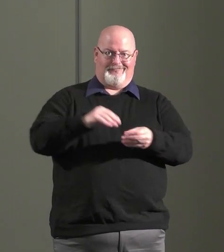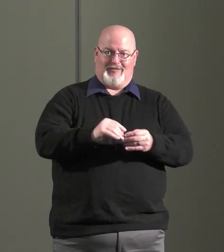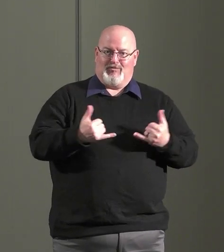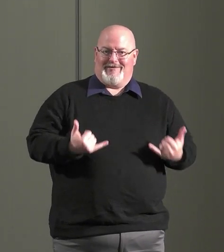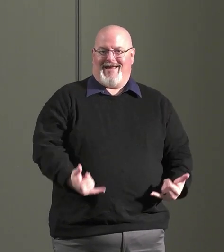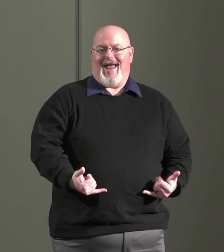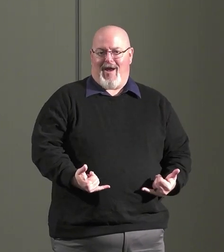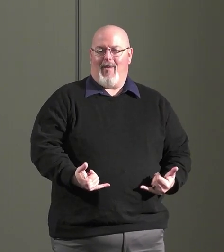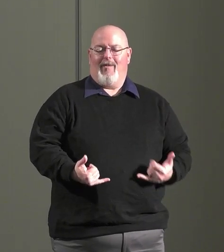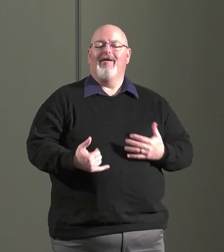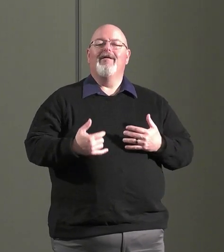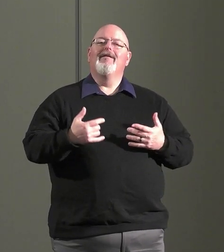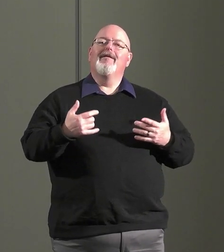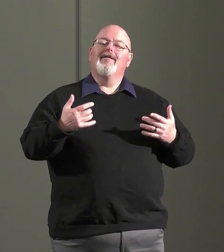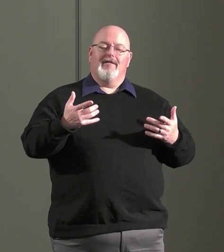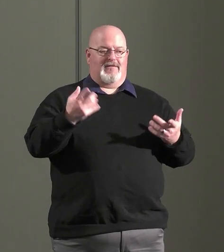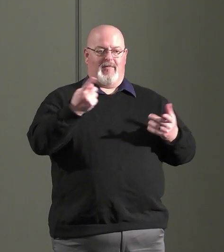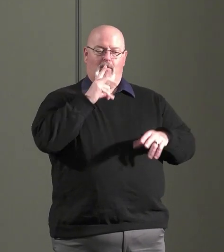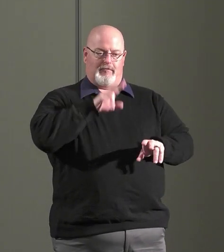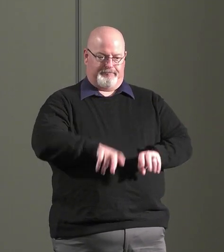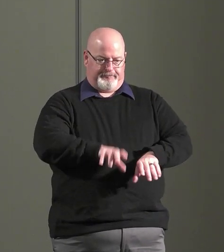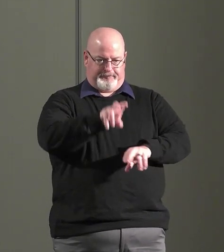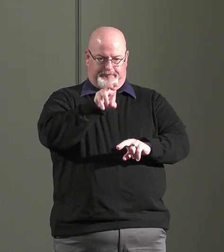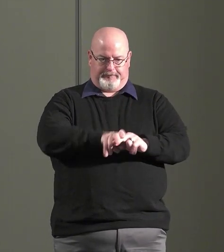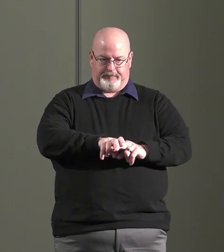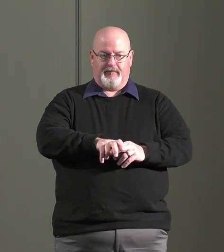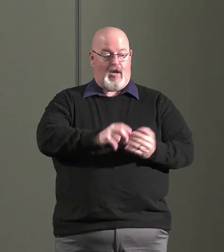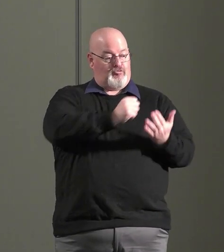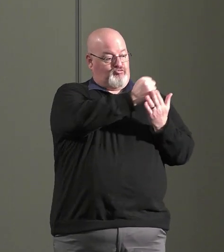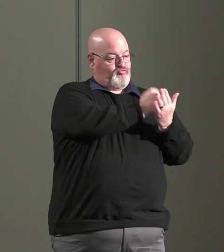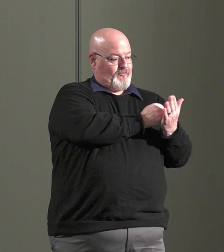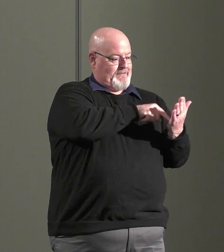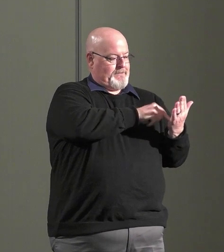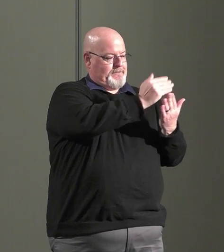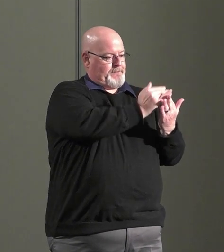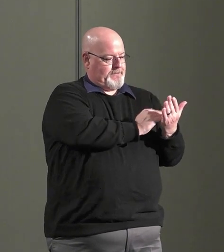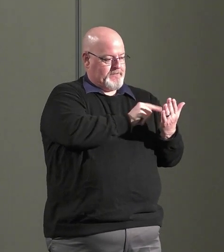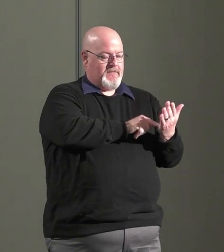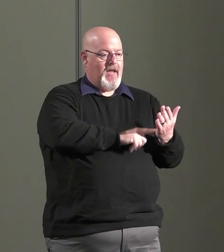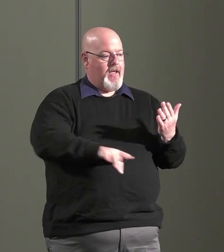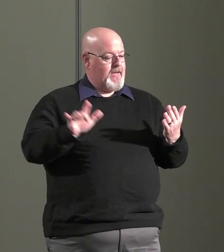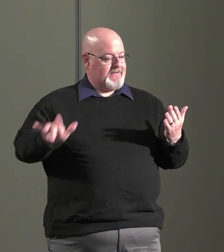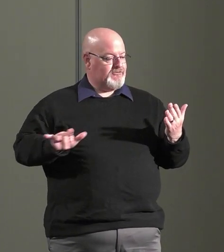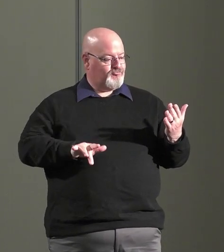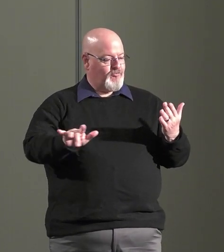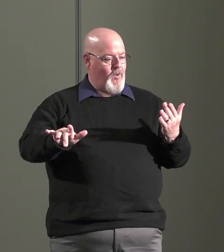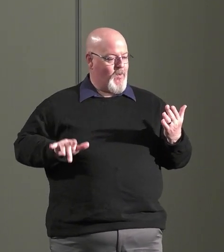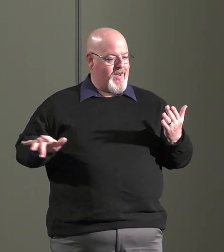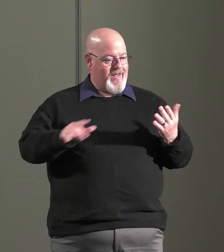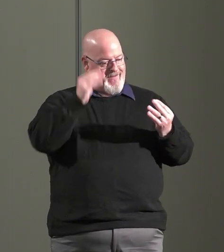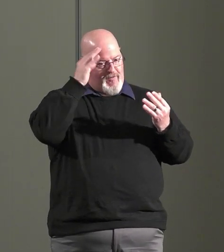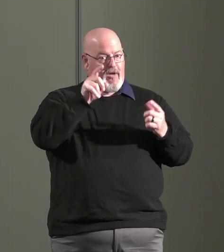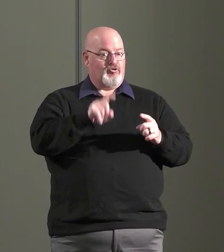been someone will sit down and there is a script of key strokes and information should here with